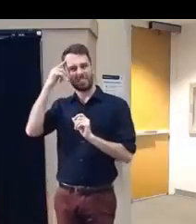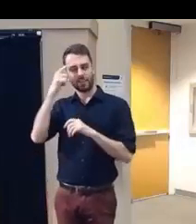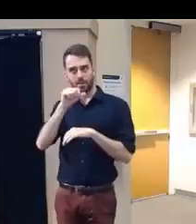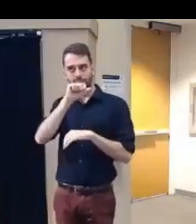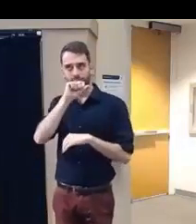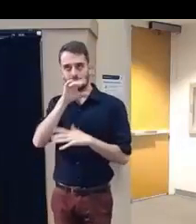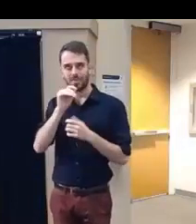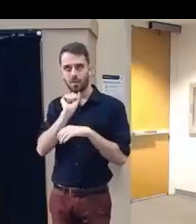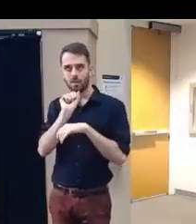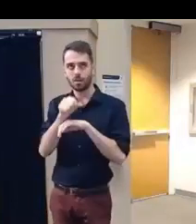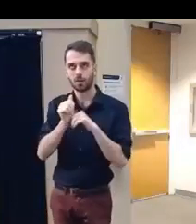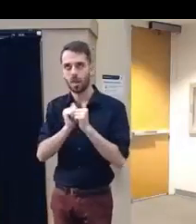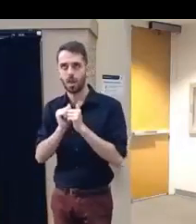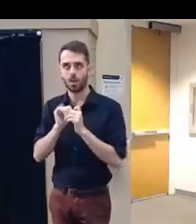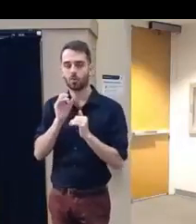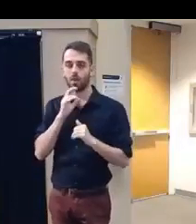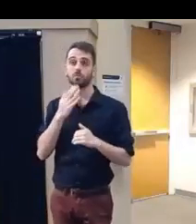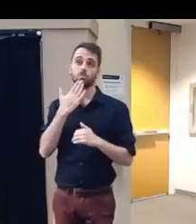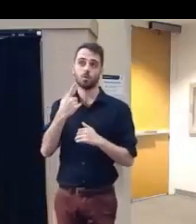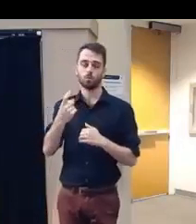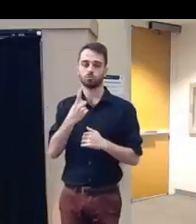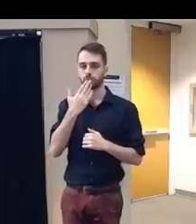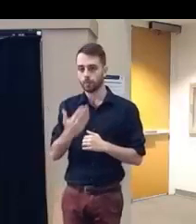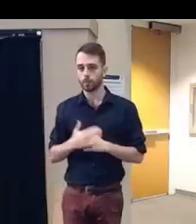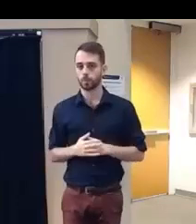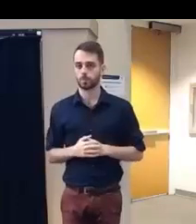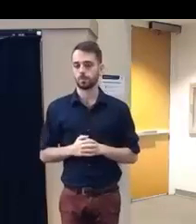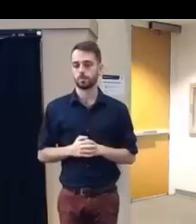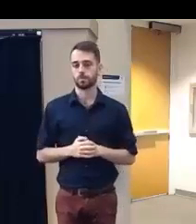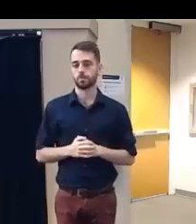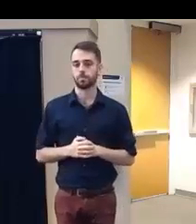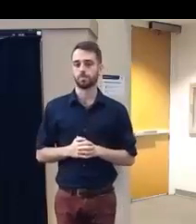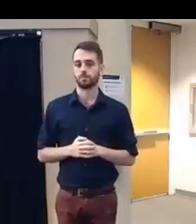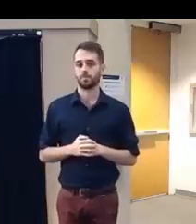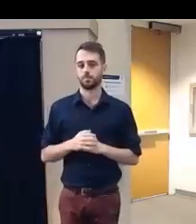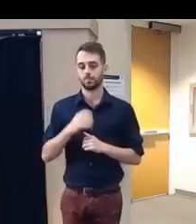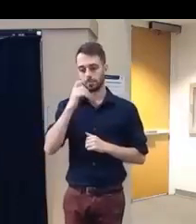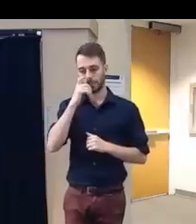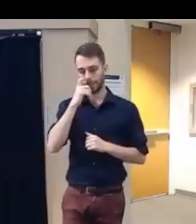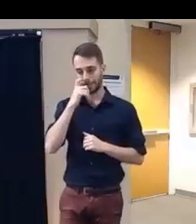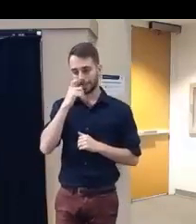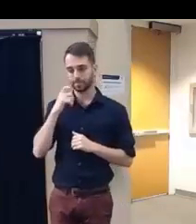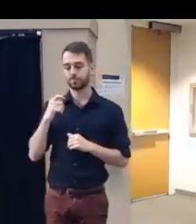it better thank you for the question and I'll just add in terms of the CL fellowship and mips